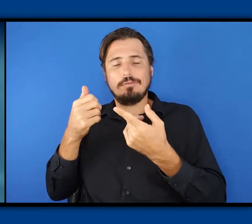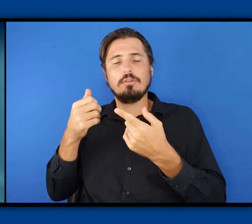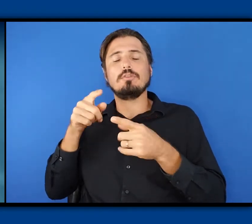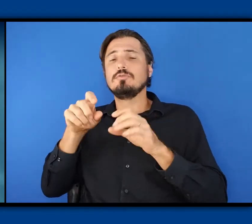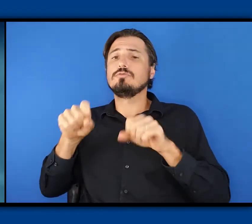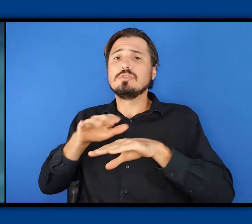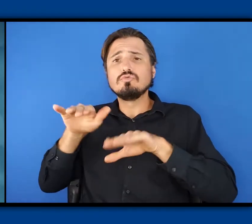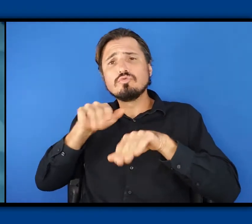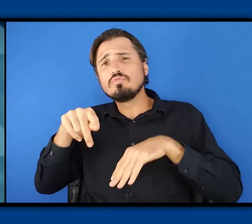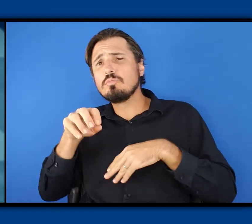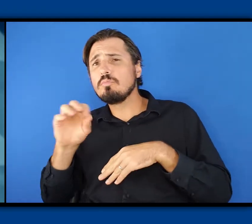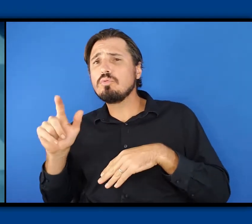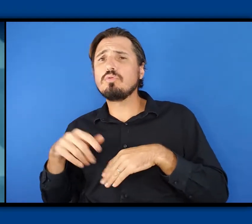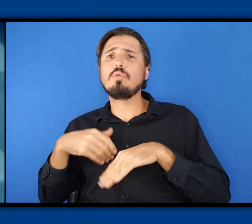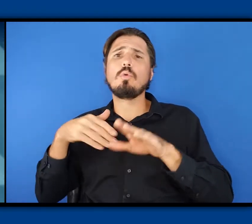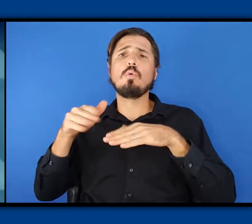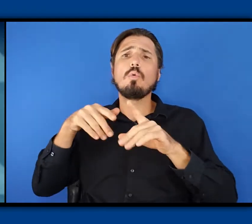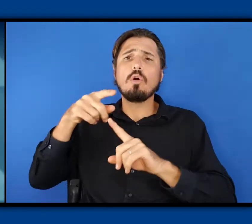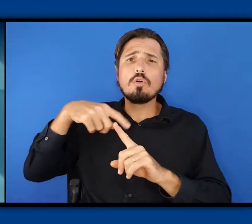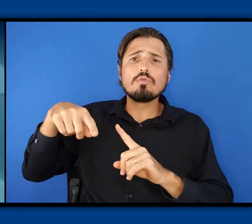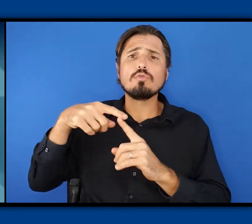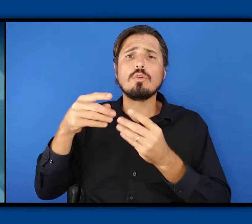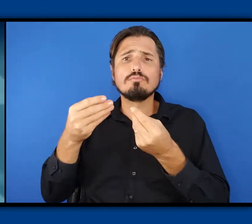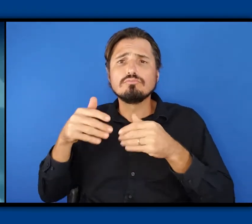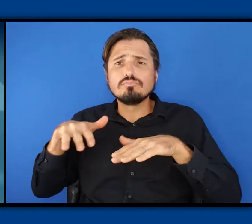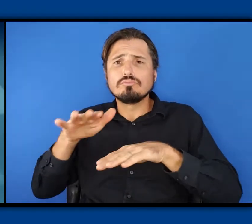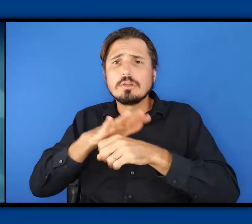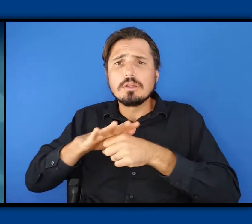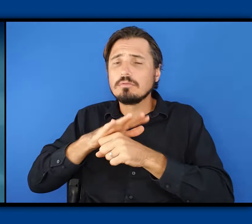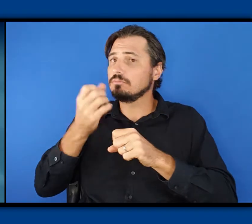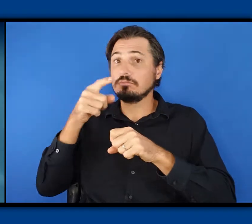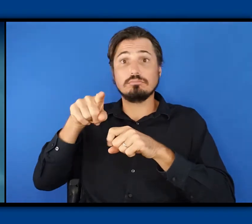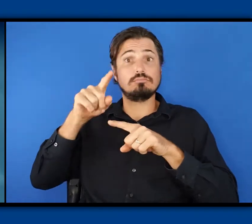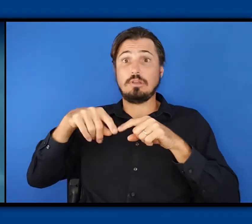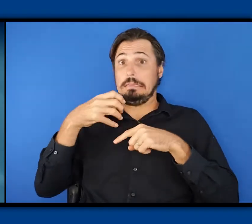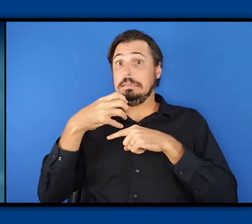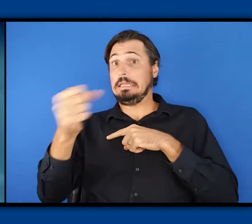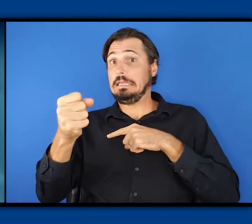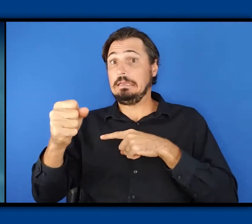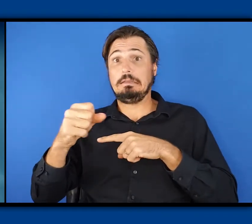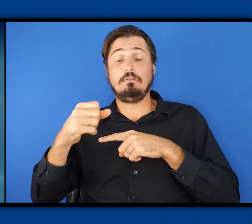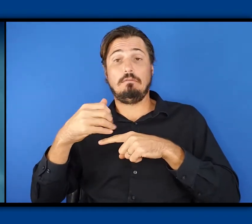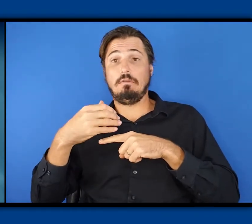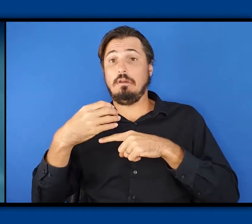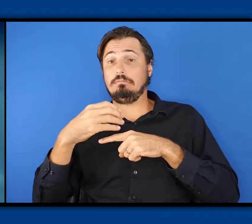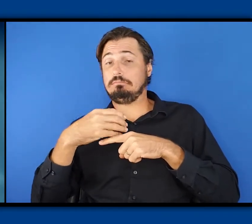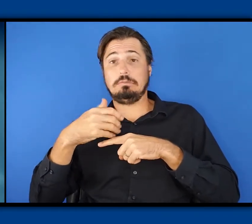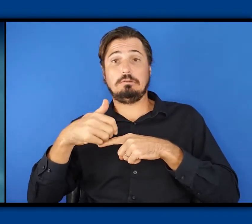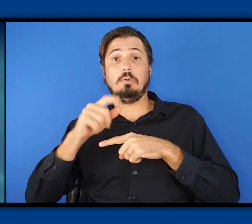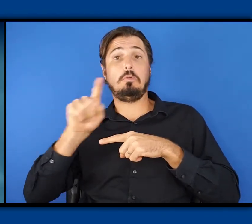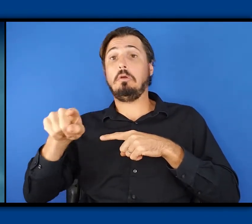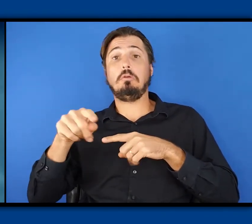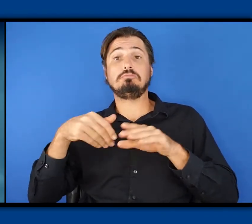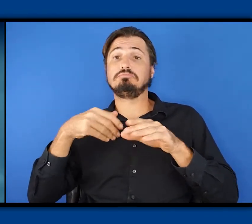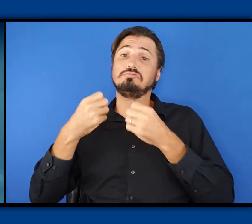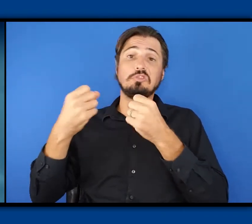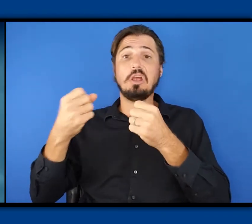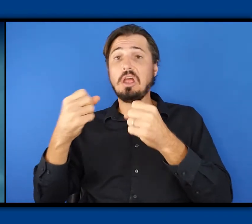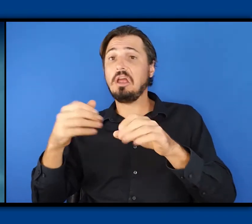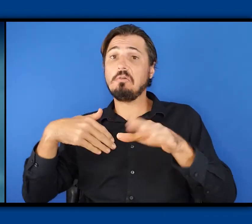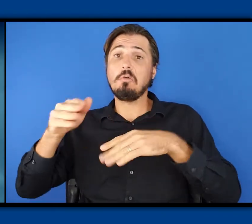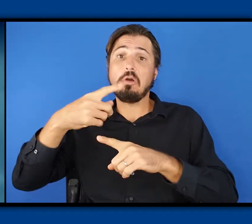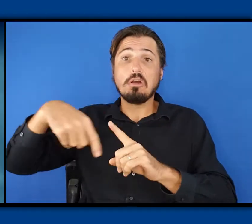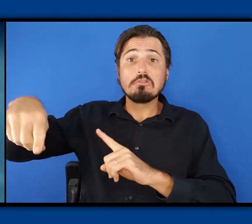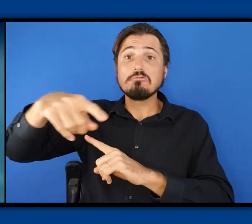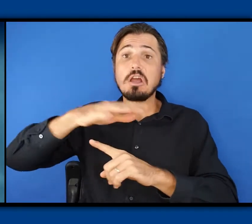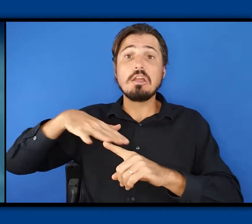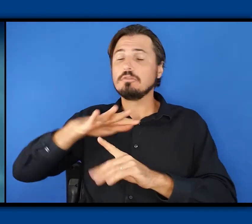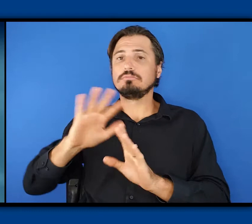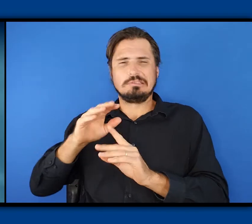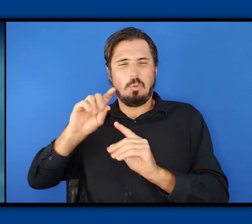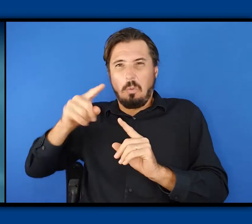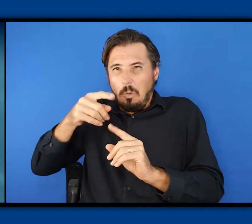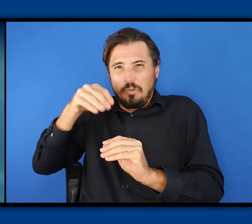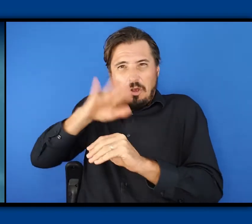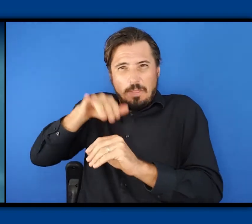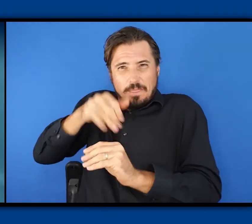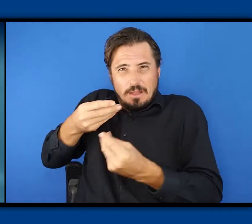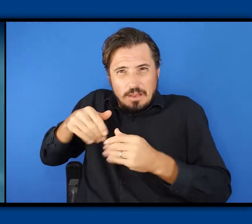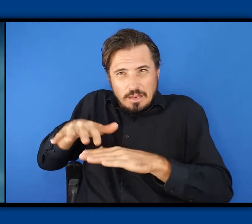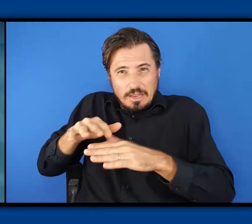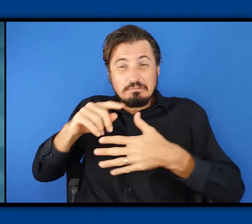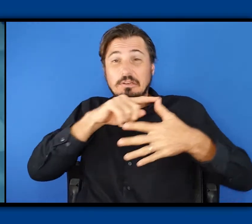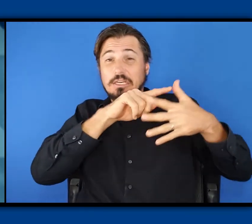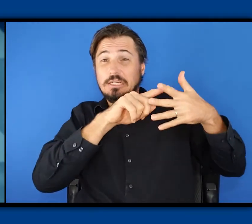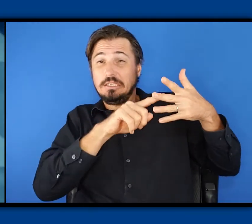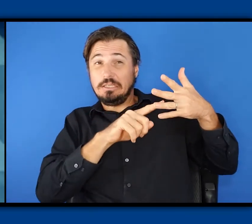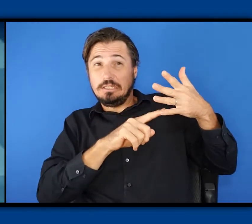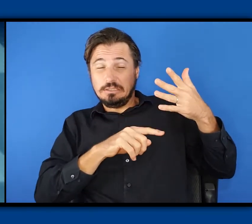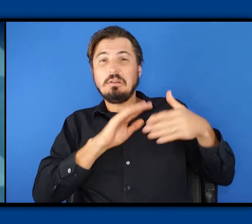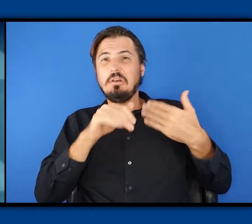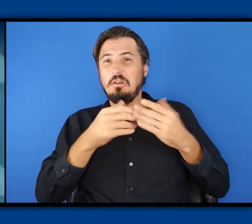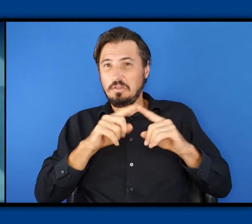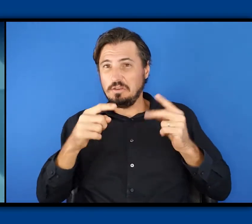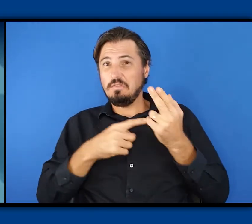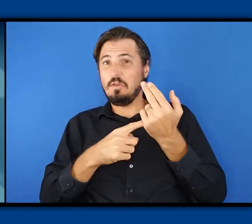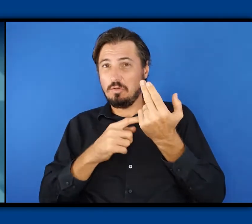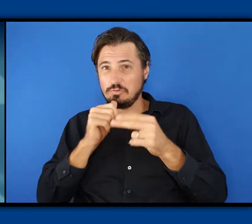or take a walk around the property, so long as you don’t leave the property. Approved Resort Bubble locations include the Cliffs at Princeville, Hilton Garden Inn, Koa Kea, Kukui‘ula, Timbers,